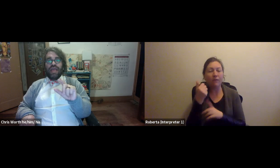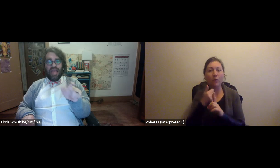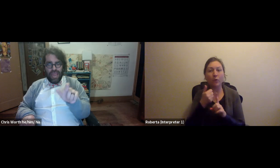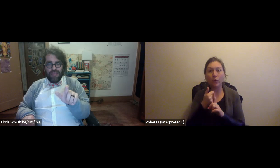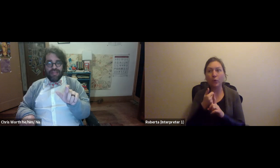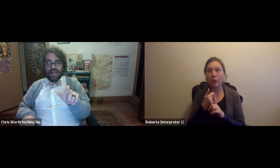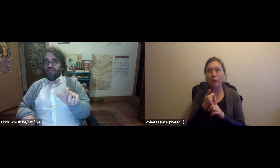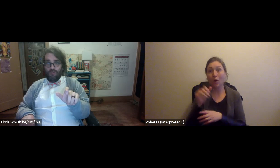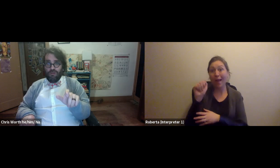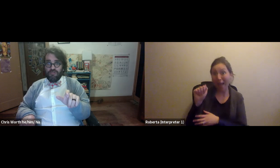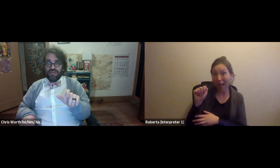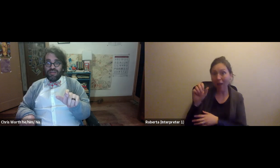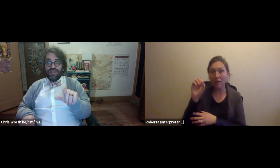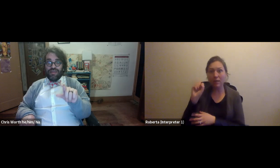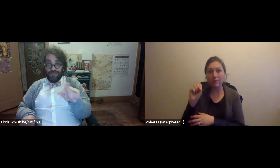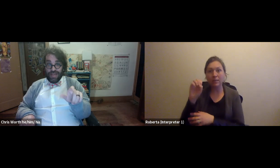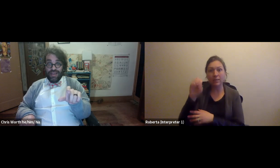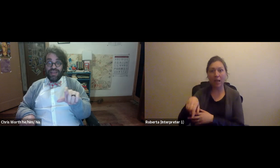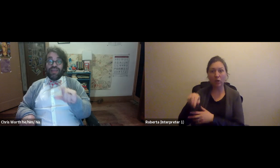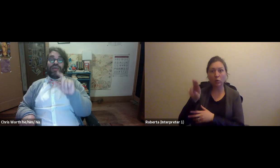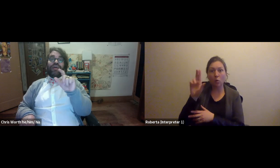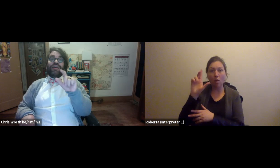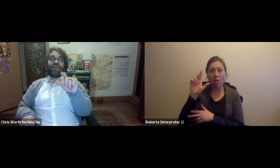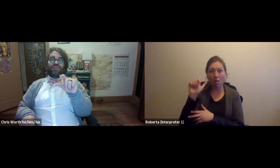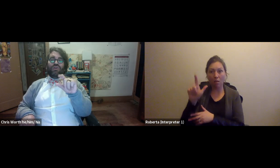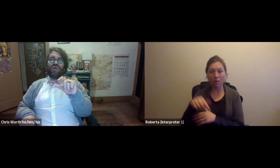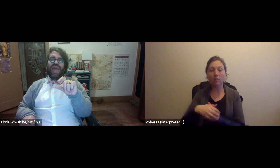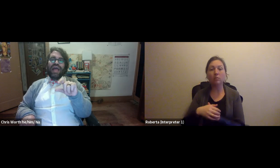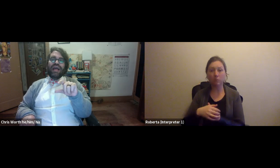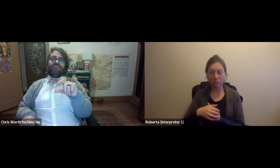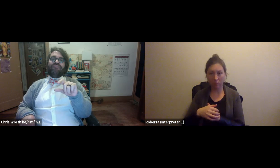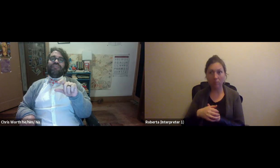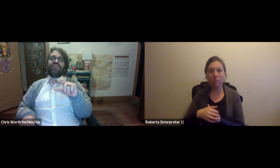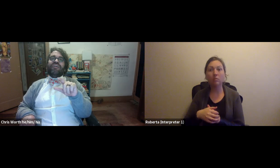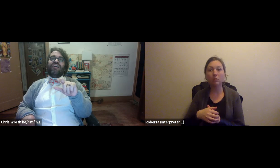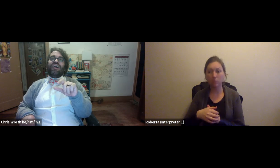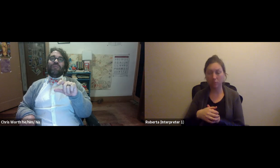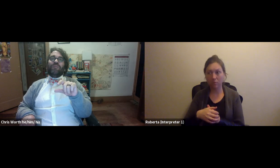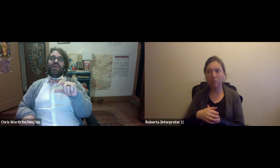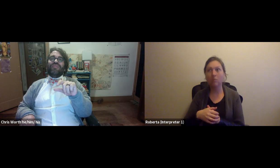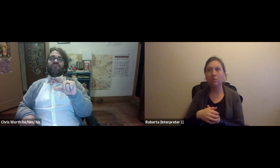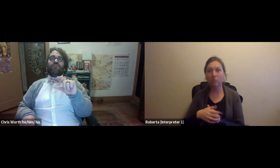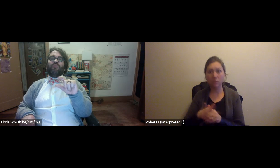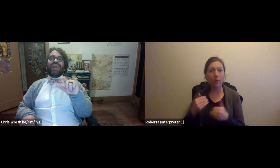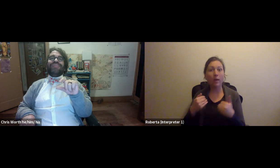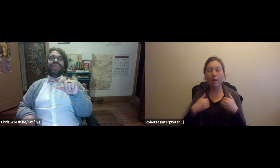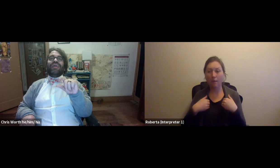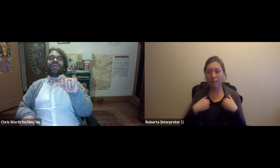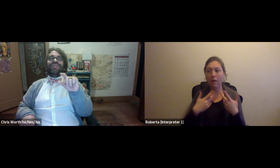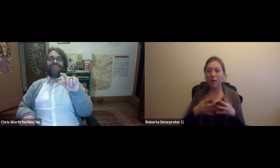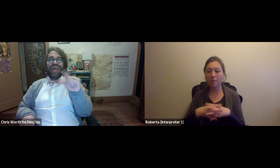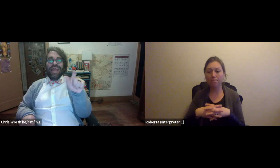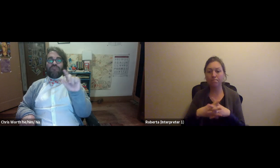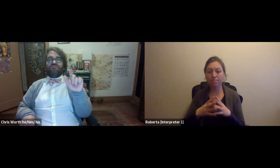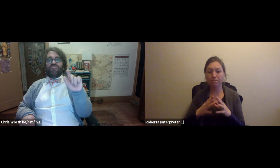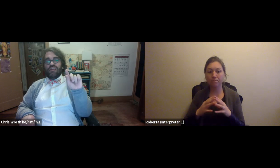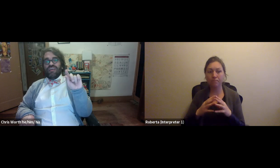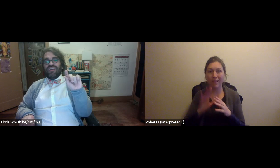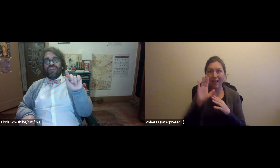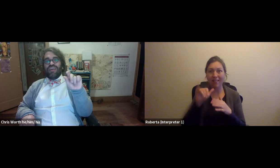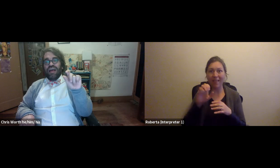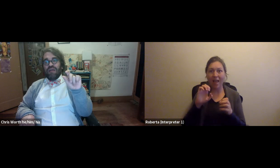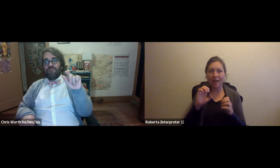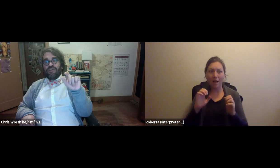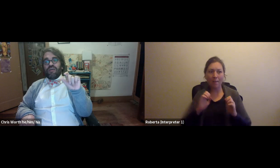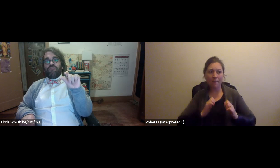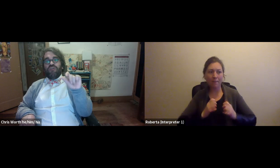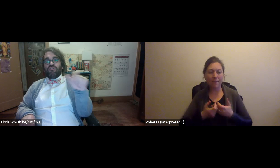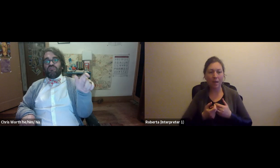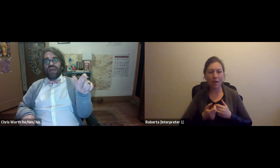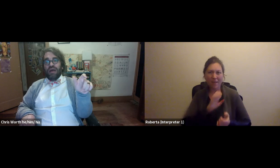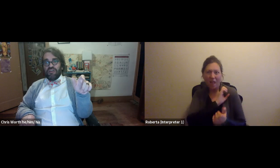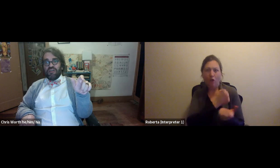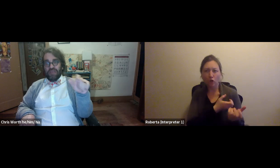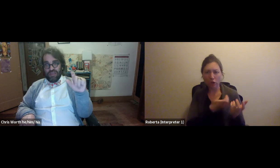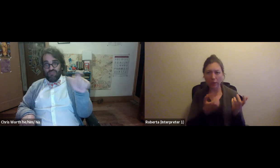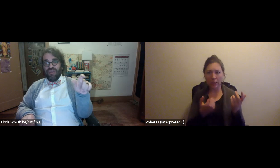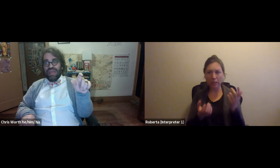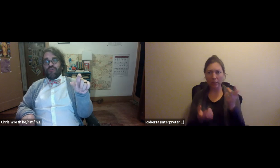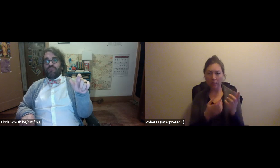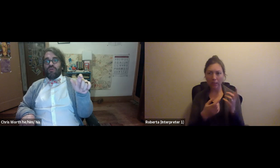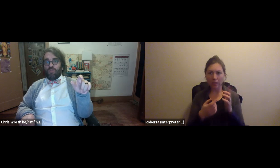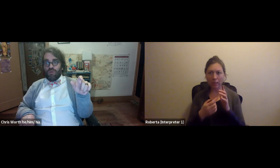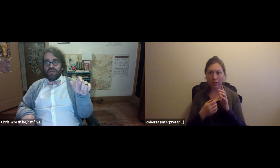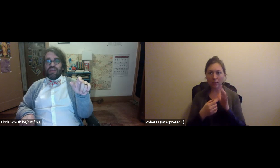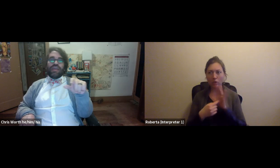asexual, right, you have, there's a way that that energy filters out. It could be your work,